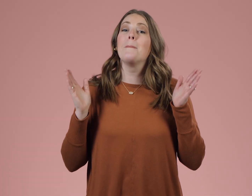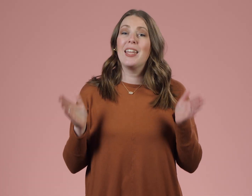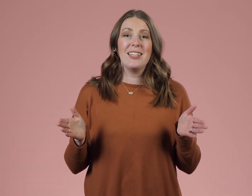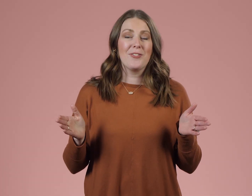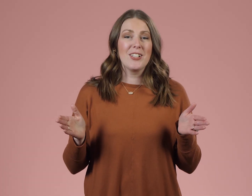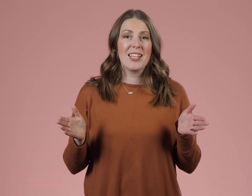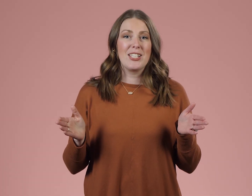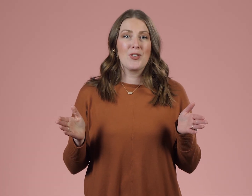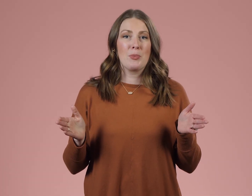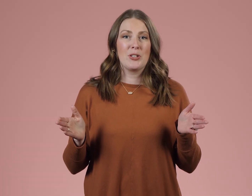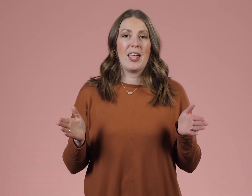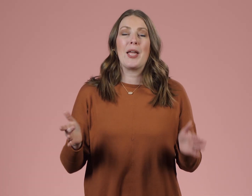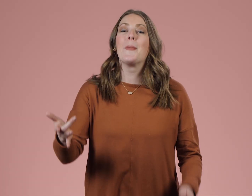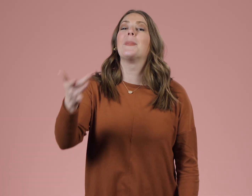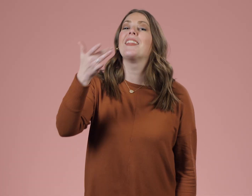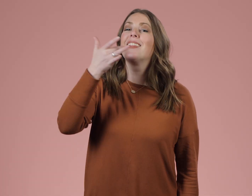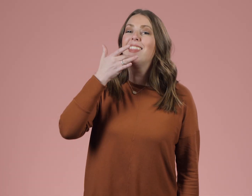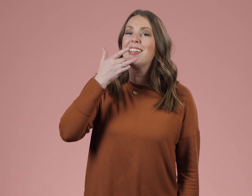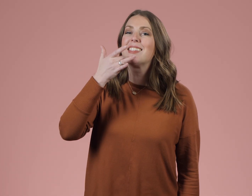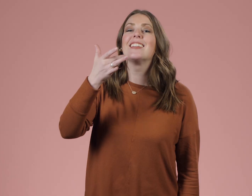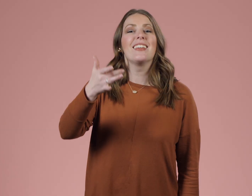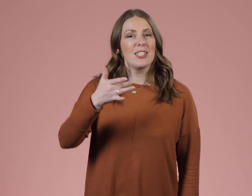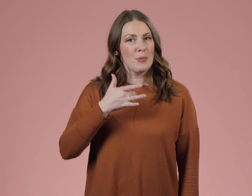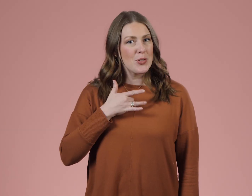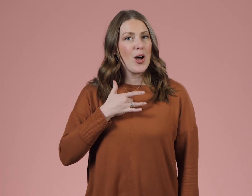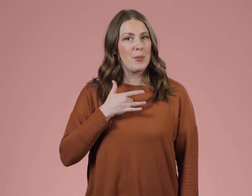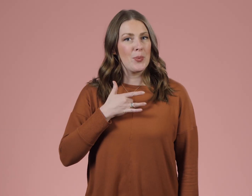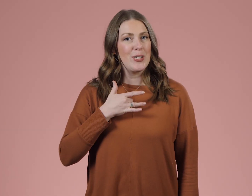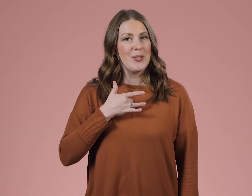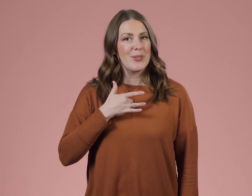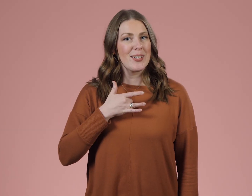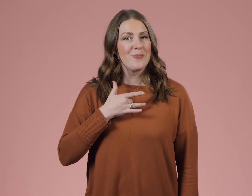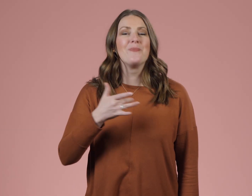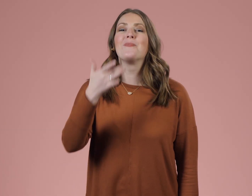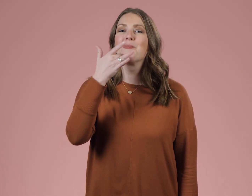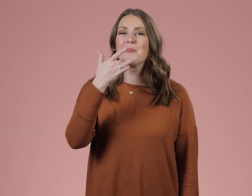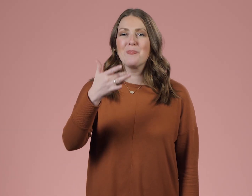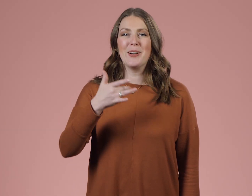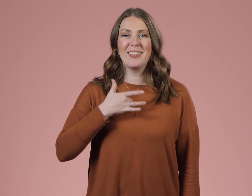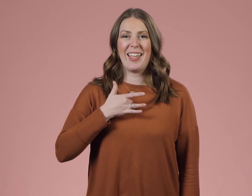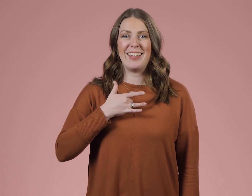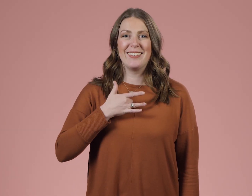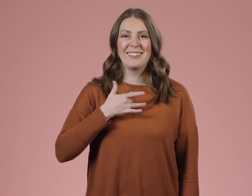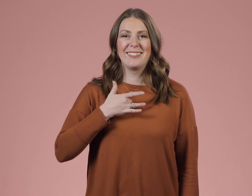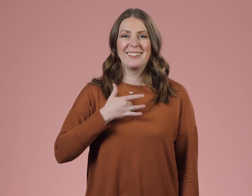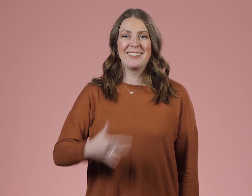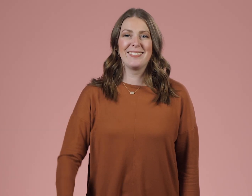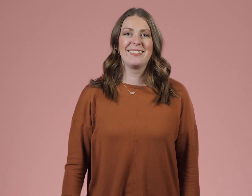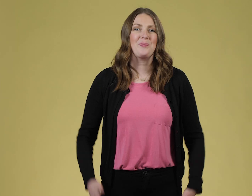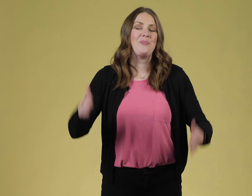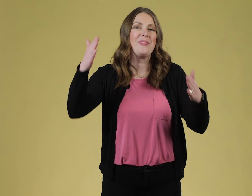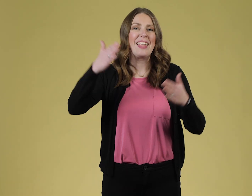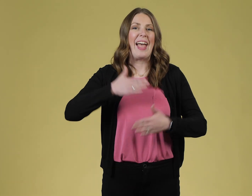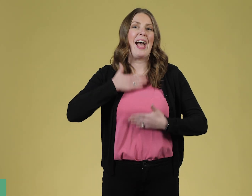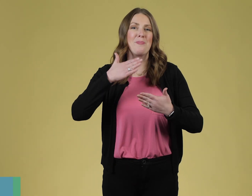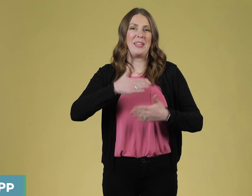many different signs for birthday but this is the most common one used 'birthday.' 'Happy,